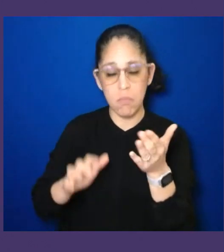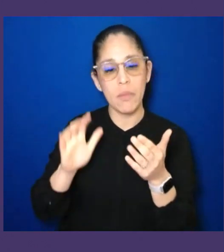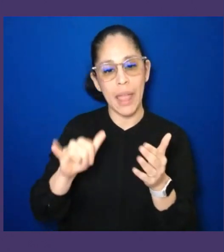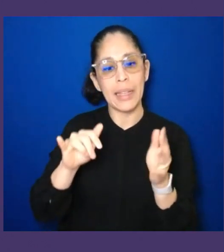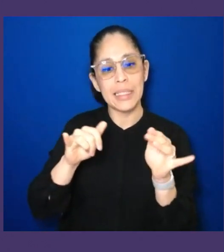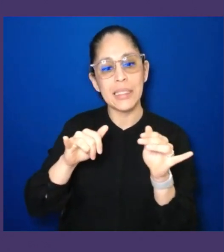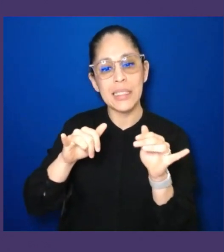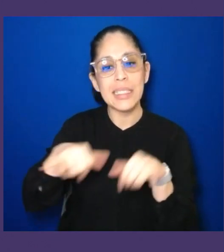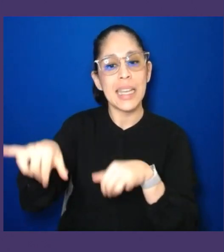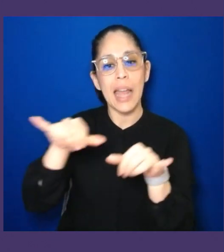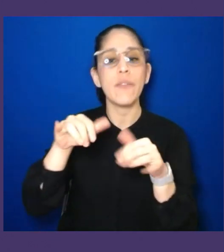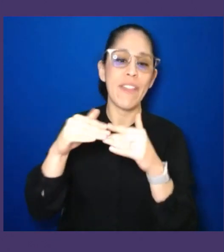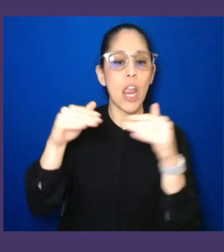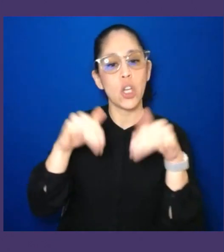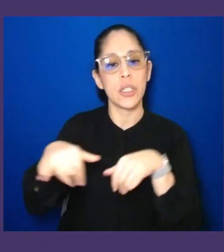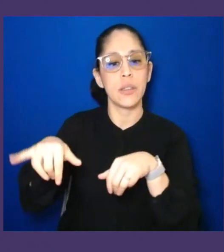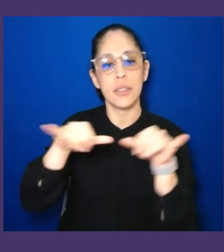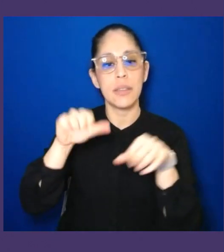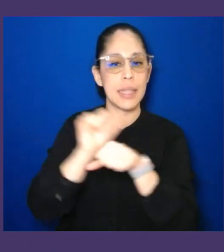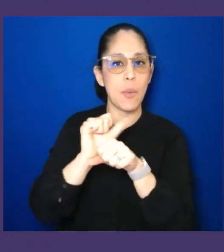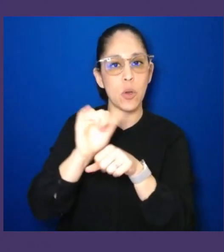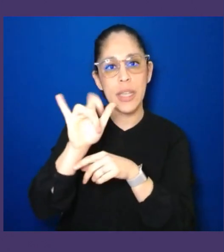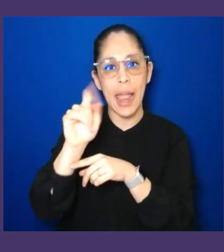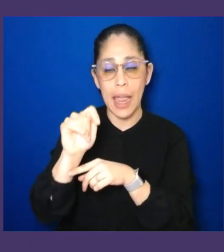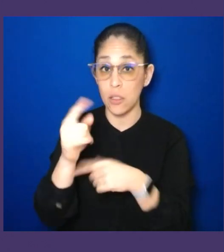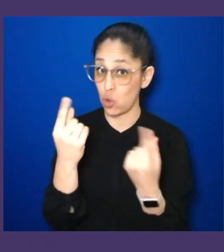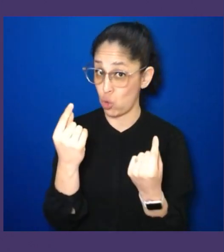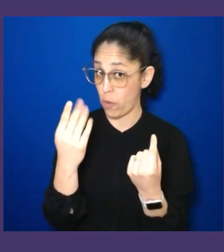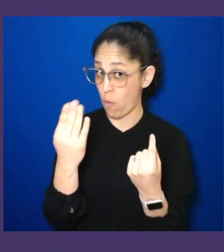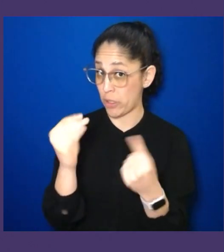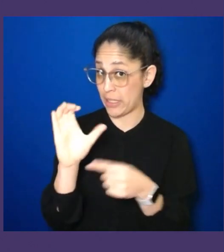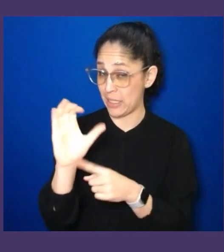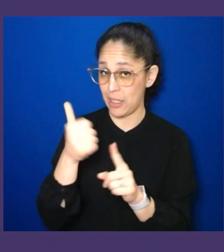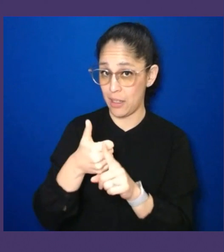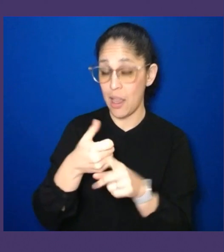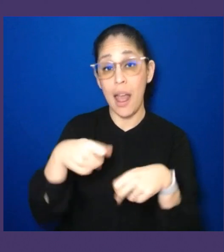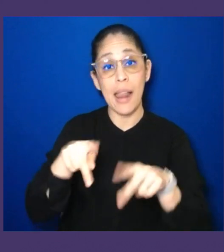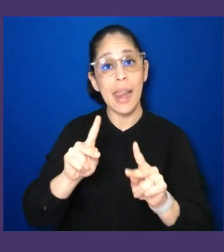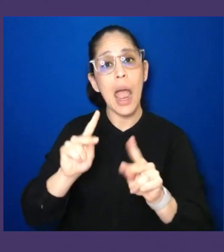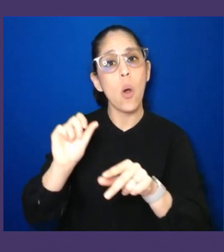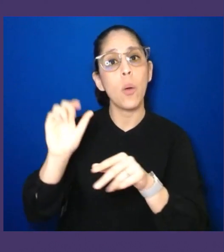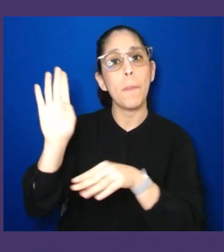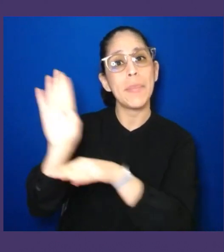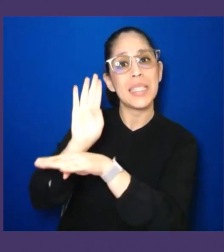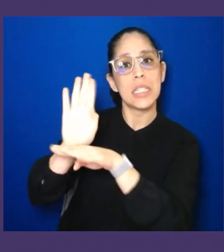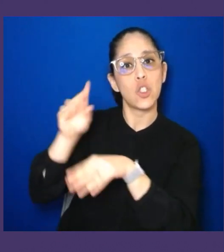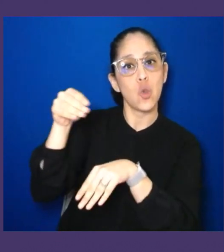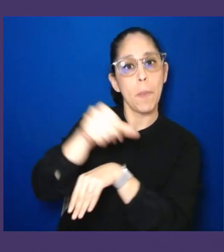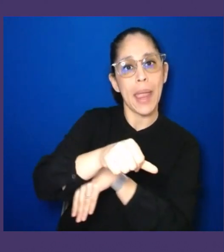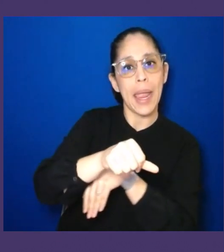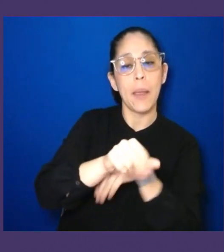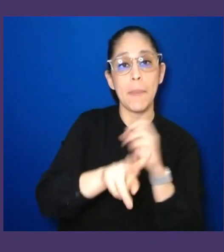certain employers to pay employees with disabilities less than the federal minimum wage,